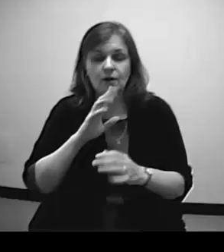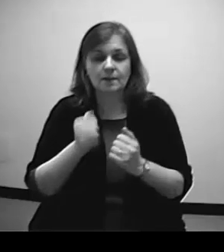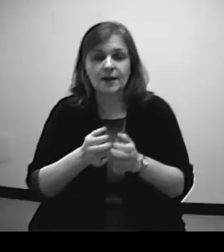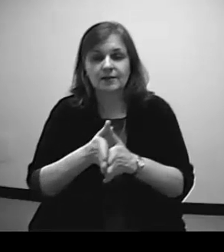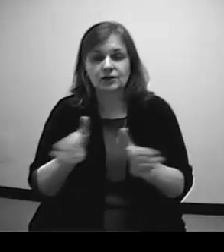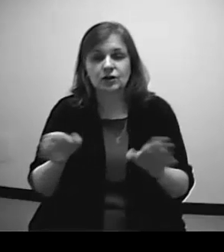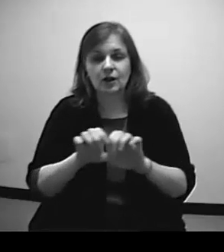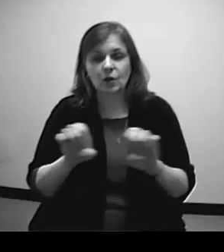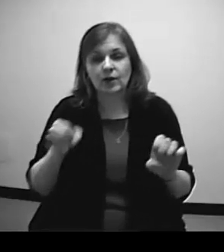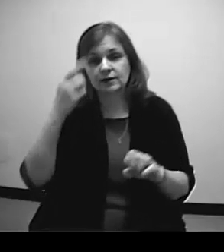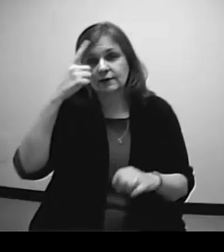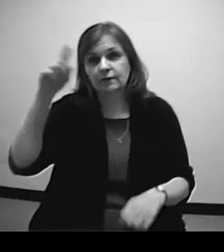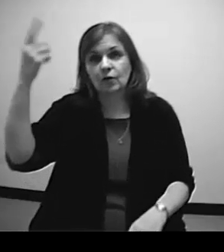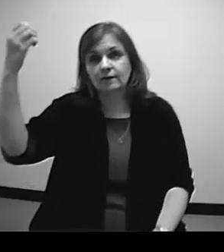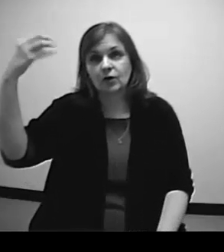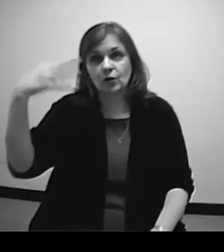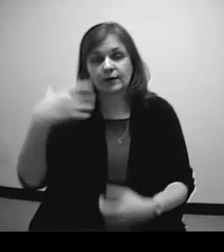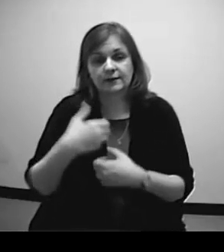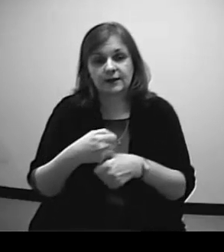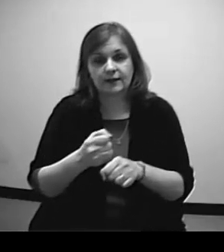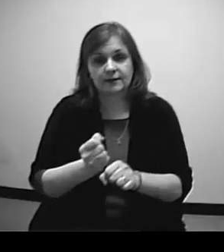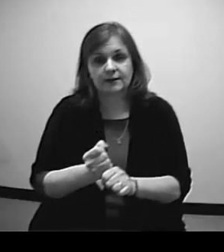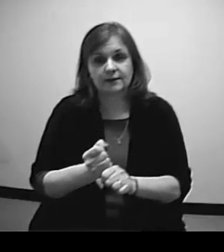We will start with the general equation for photosynthesis